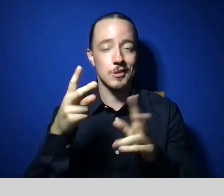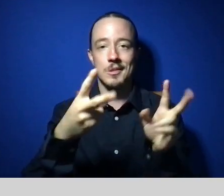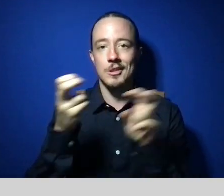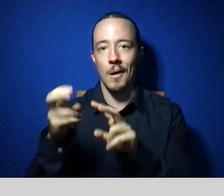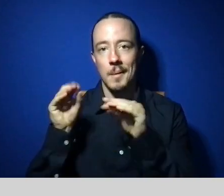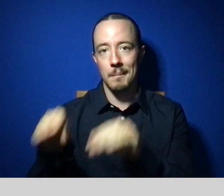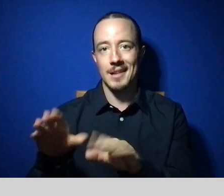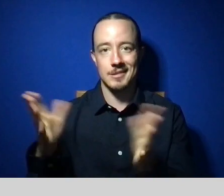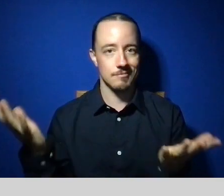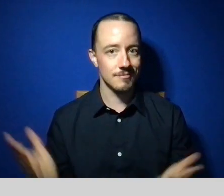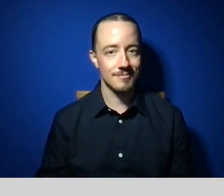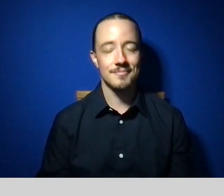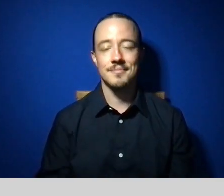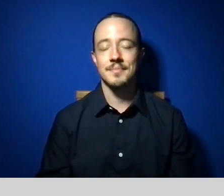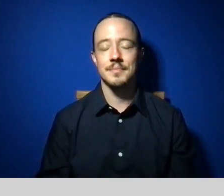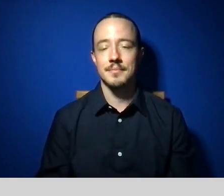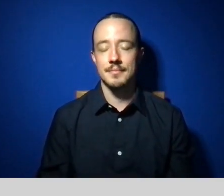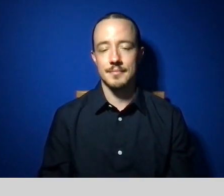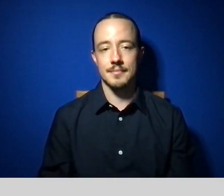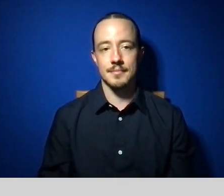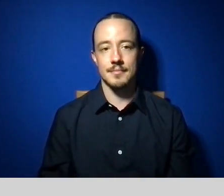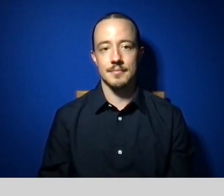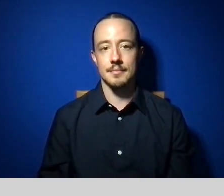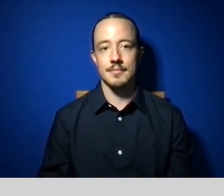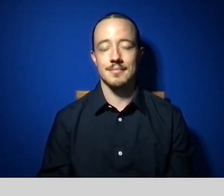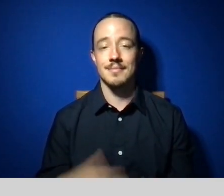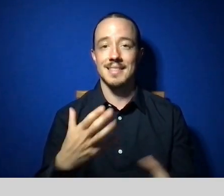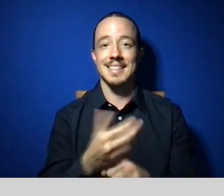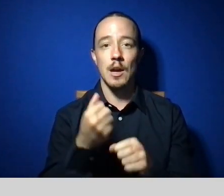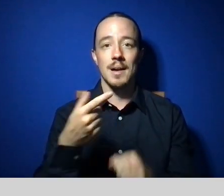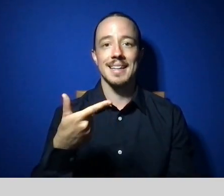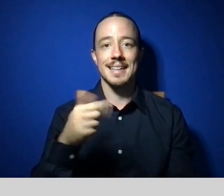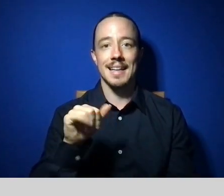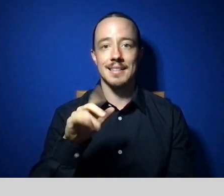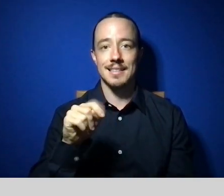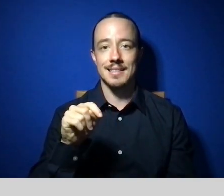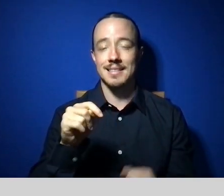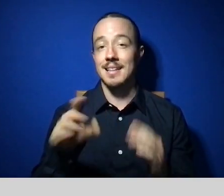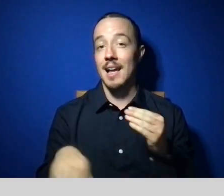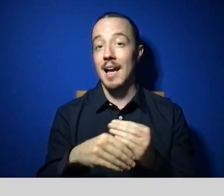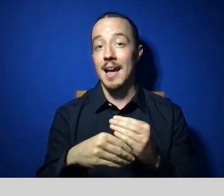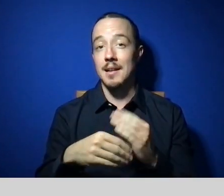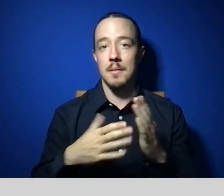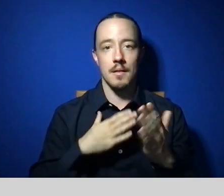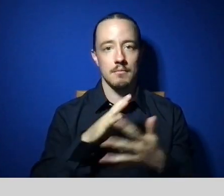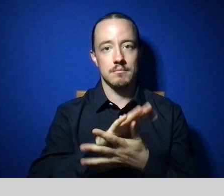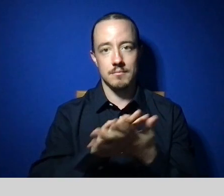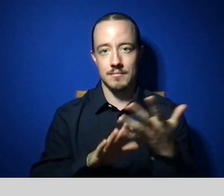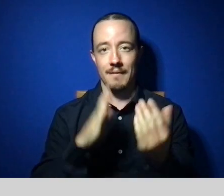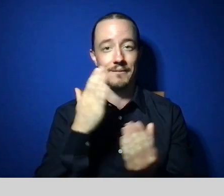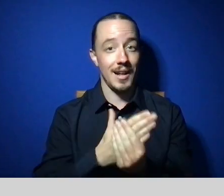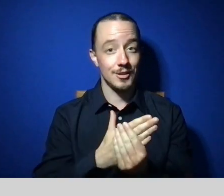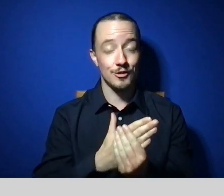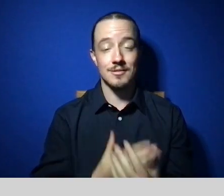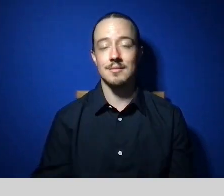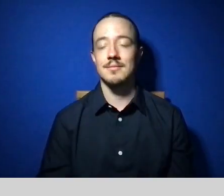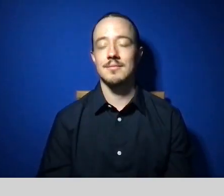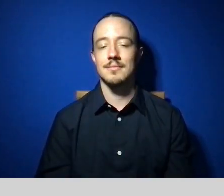I'm going to git add my README, my pids.py, my setup.py, and that test as well.